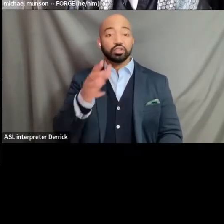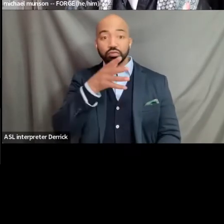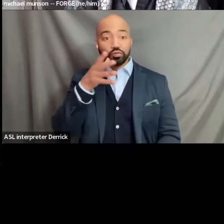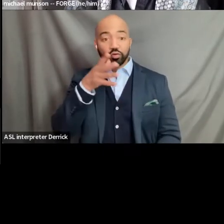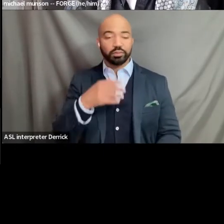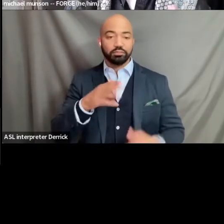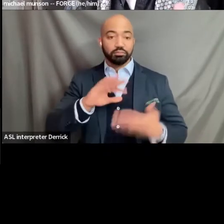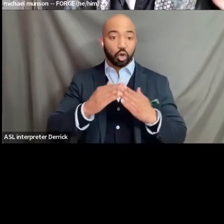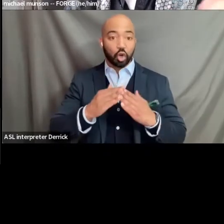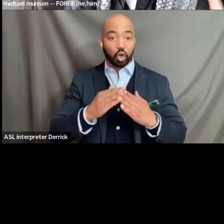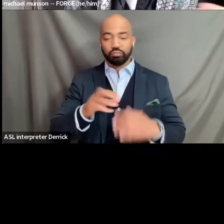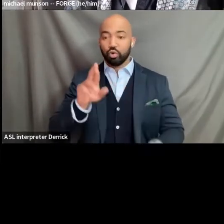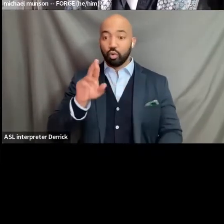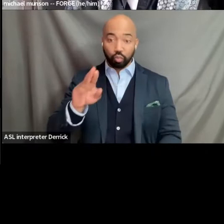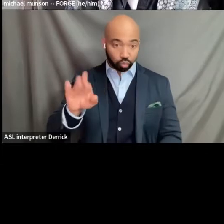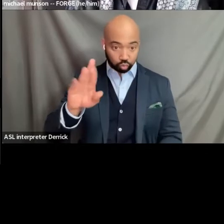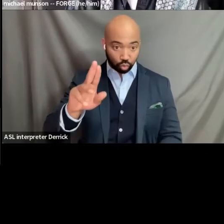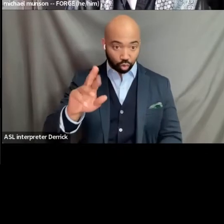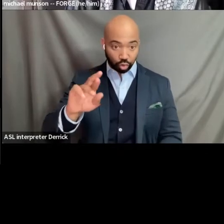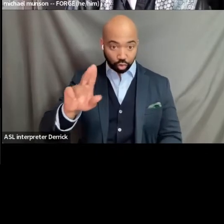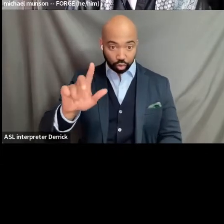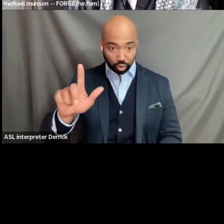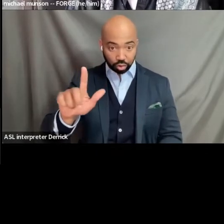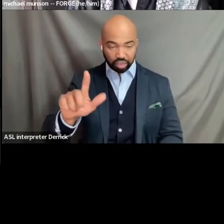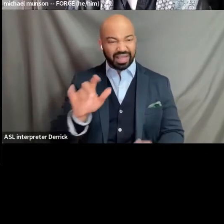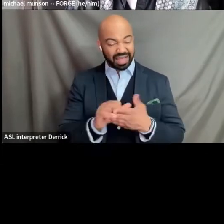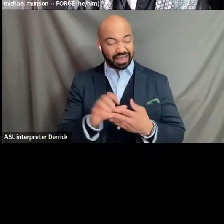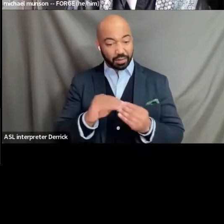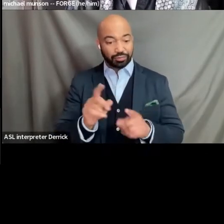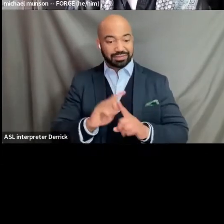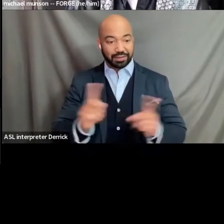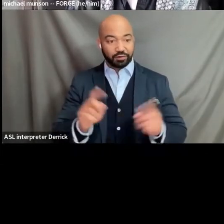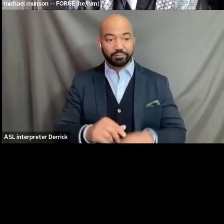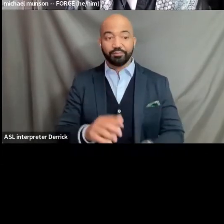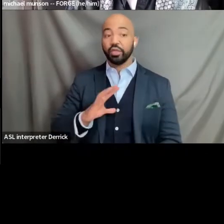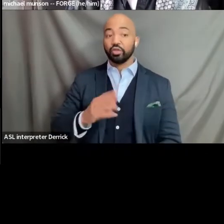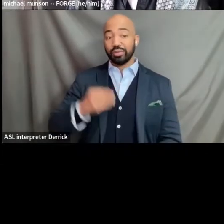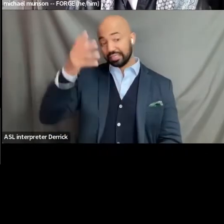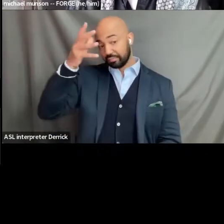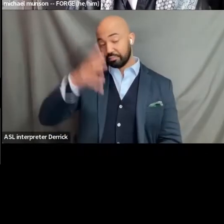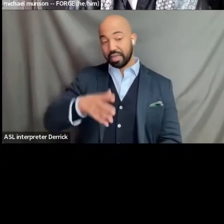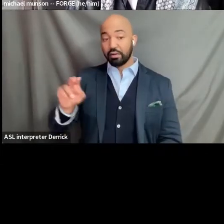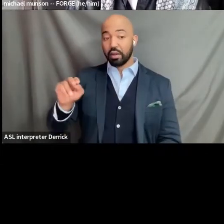but that rate is profoundly different. Trans men and nonbinary folks also have a higher rate